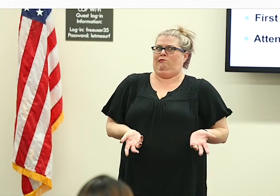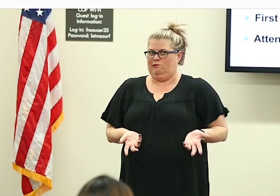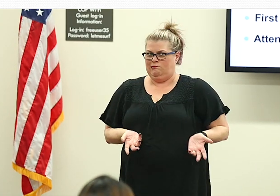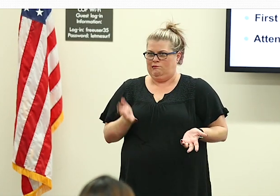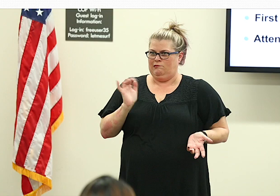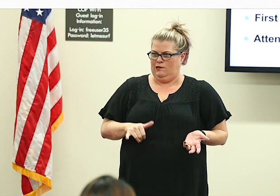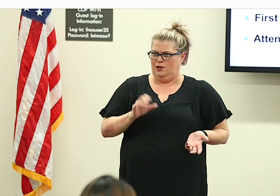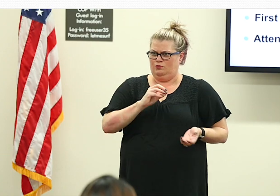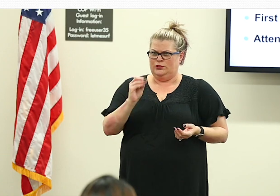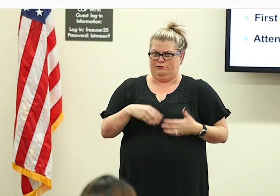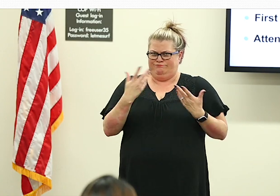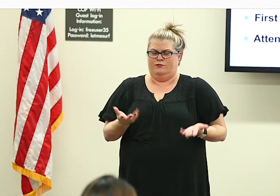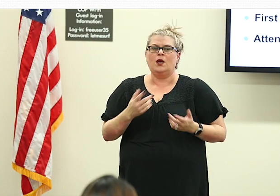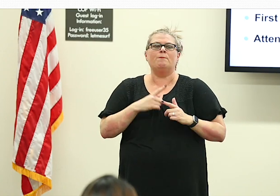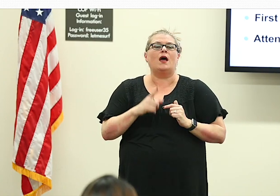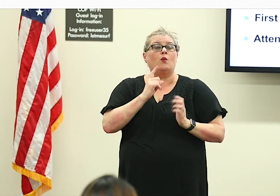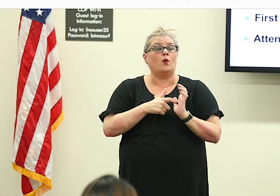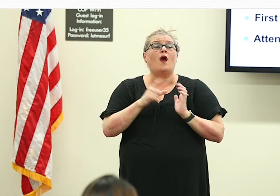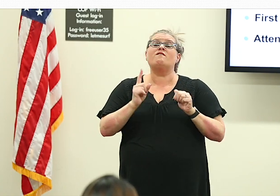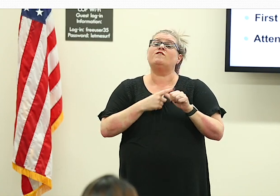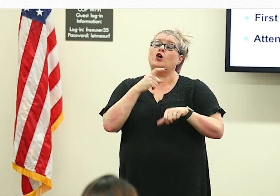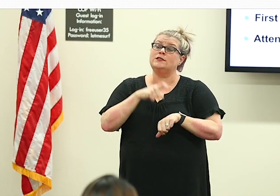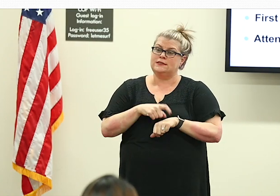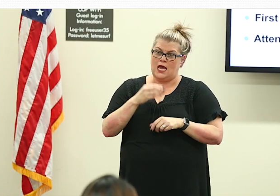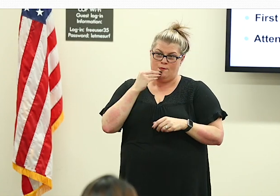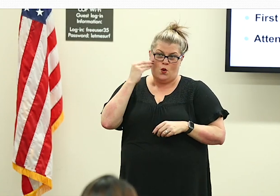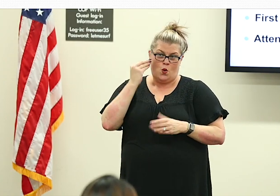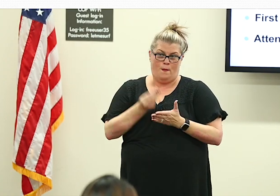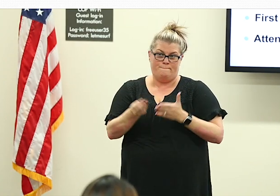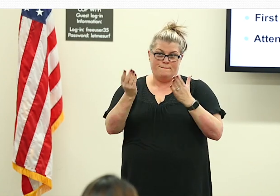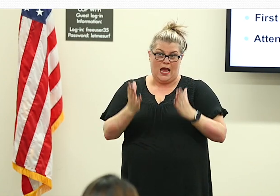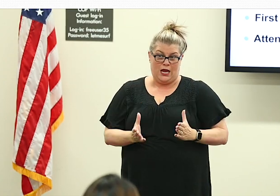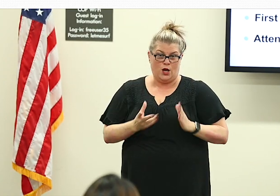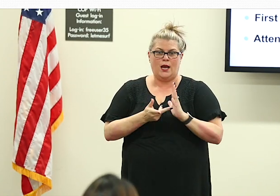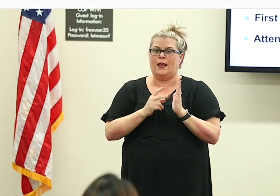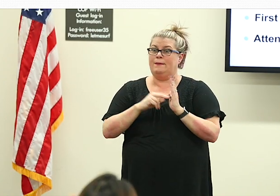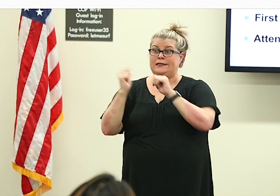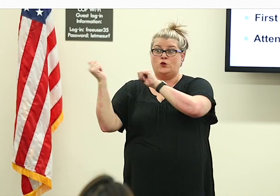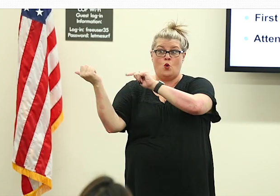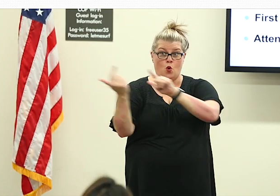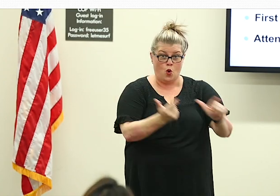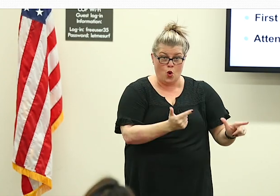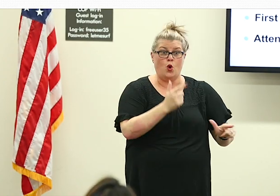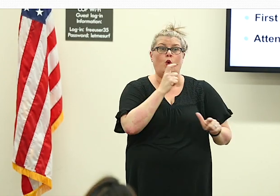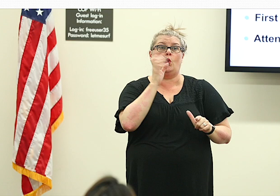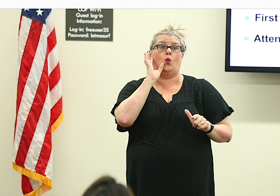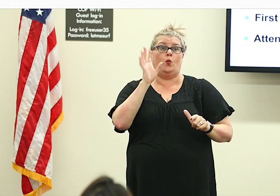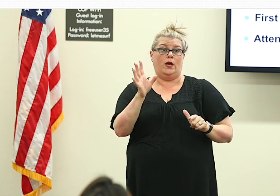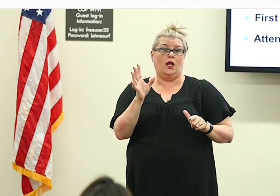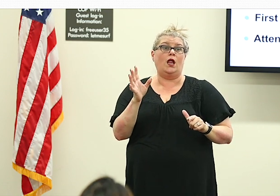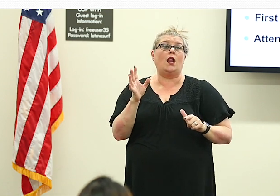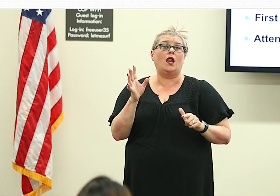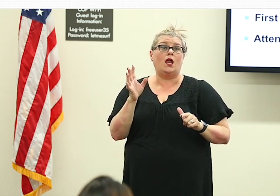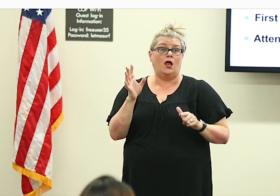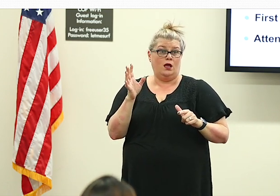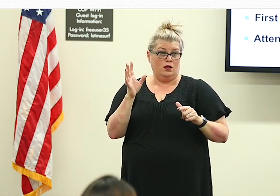It is required that you are a first-time home buyer. That means everyone who is gonna be on title and in the home